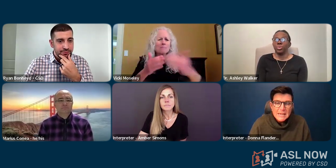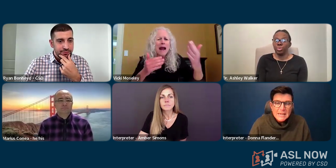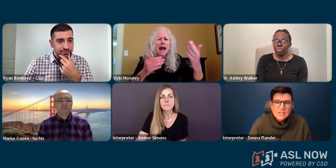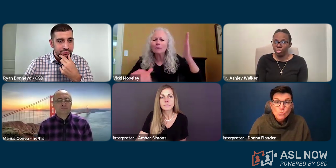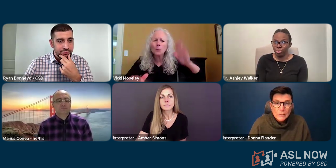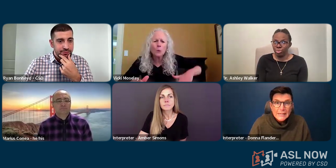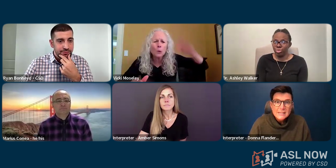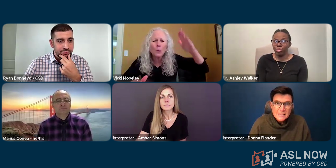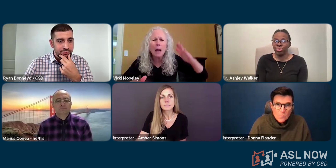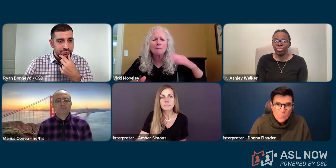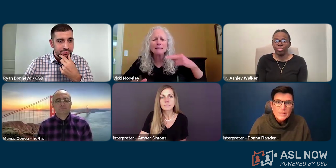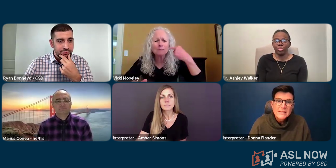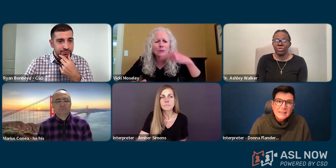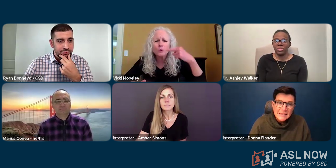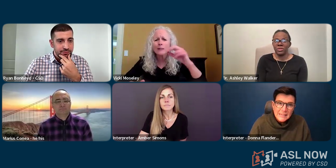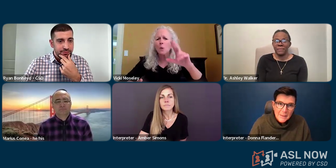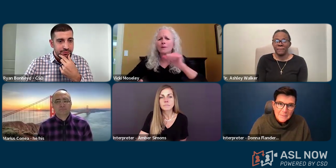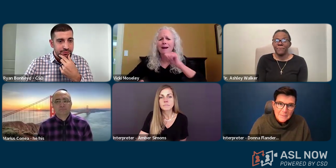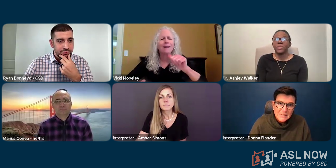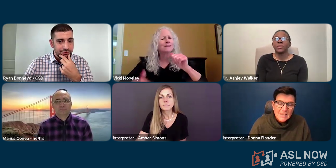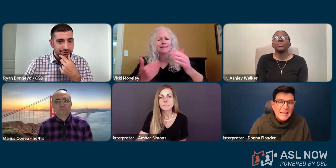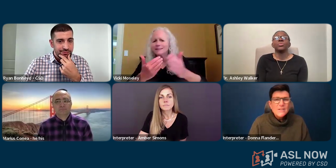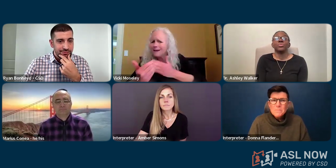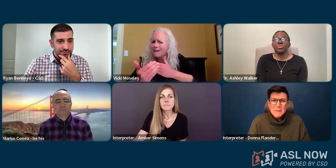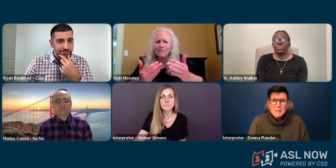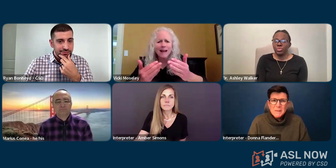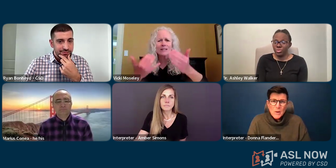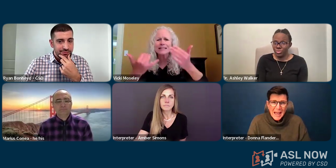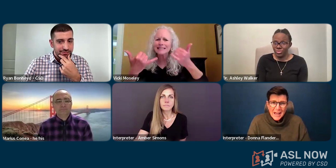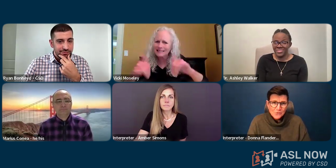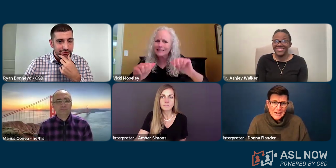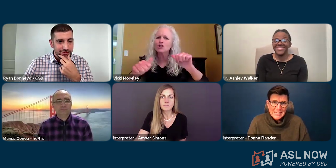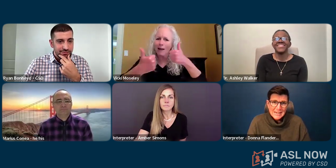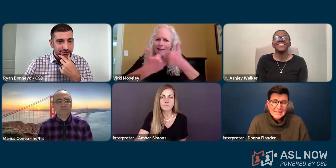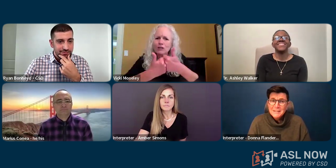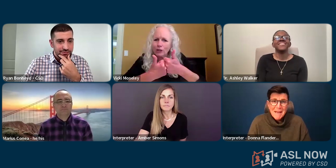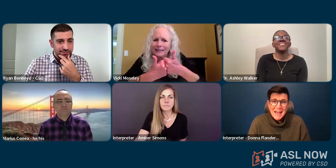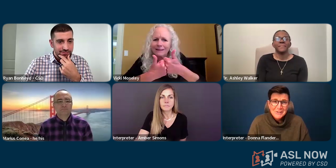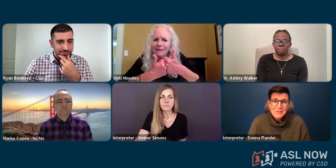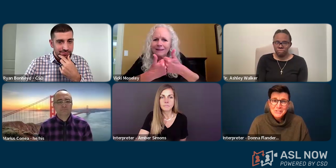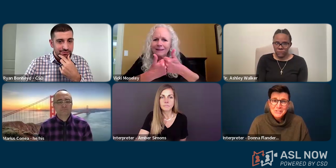it can be to read someone's lips. Even people who have training, it doesn't matter.